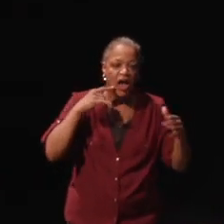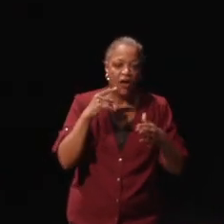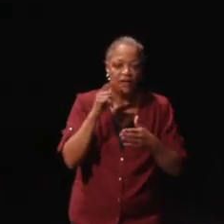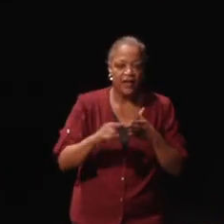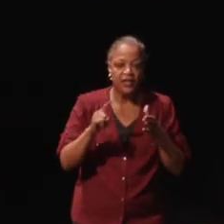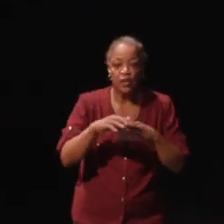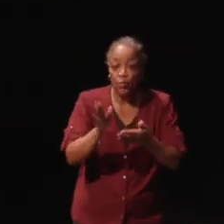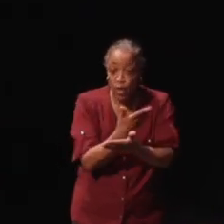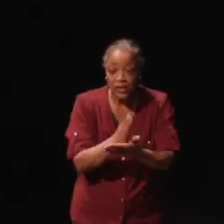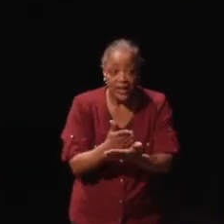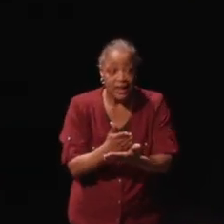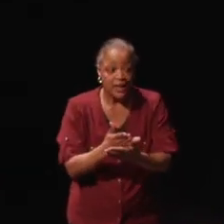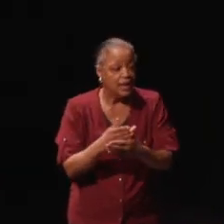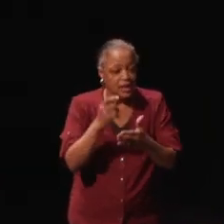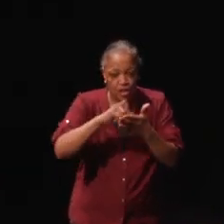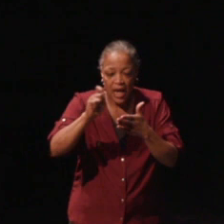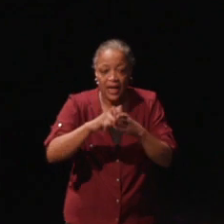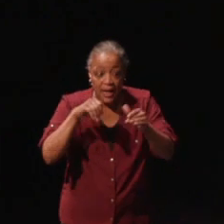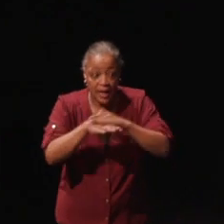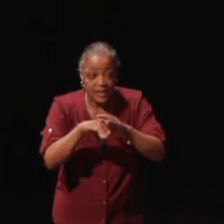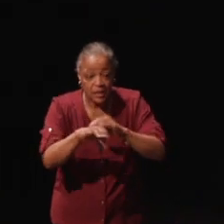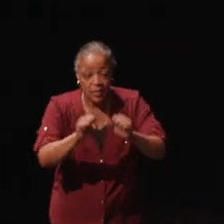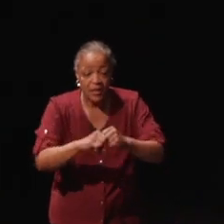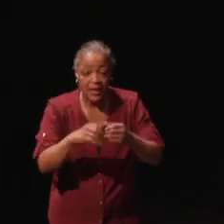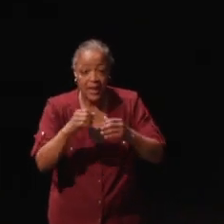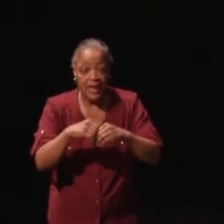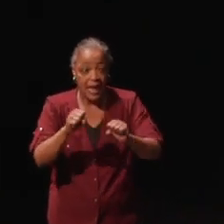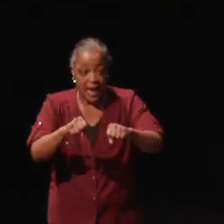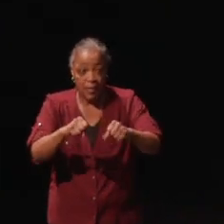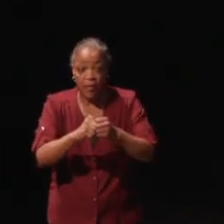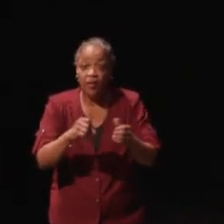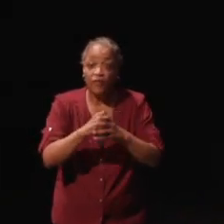music, chips accessibility enable excessive load from Cloud.